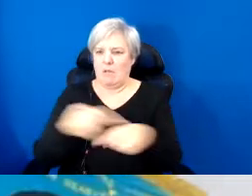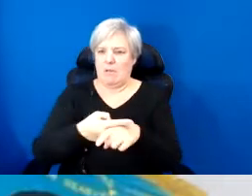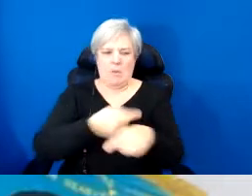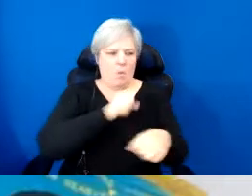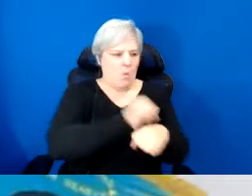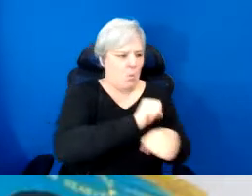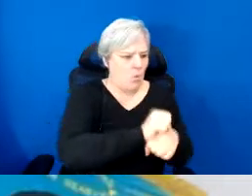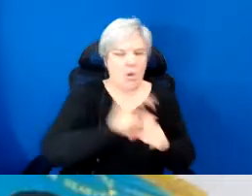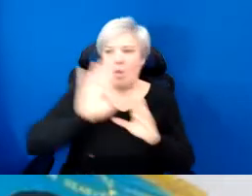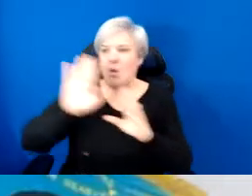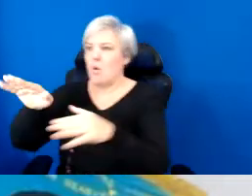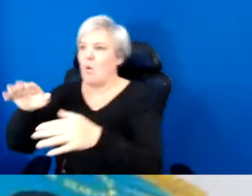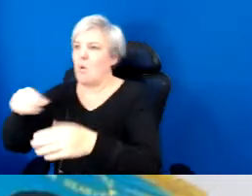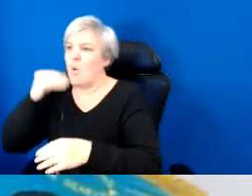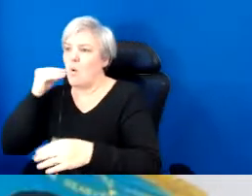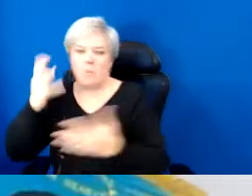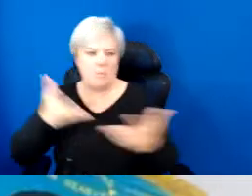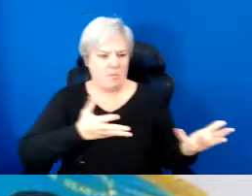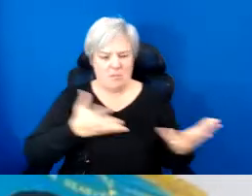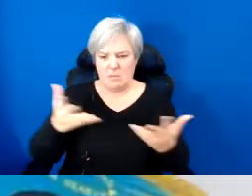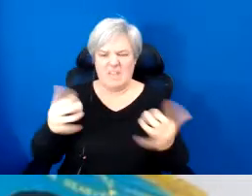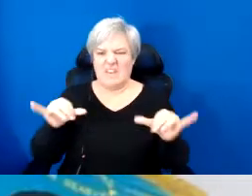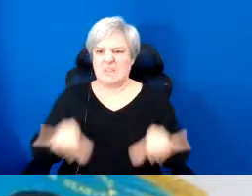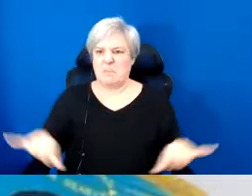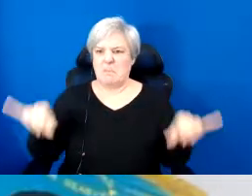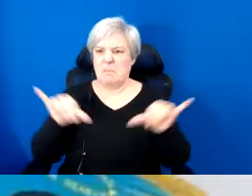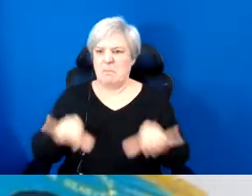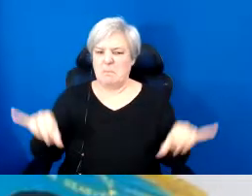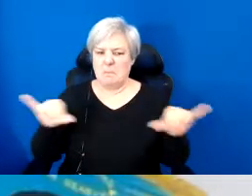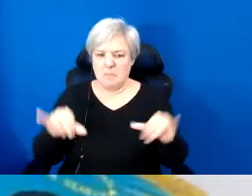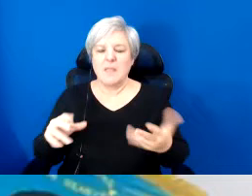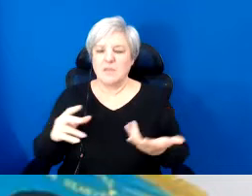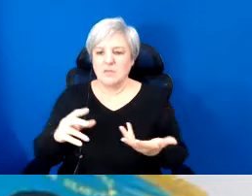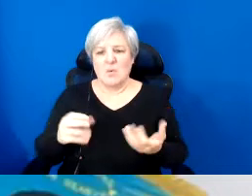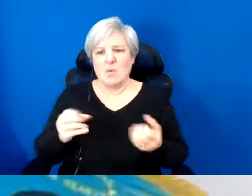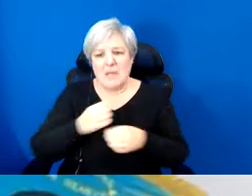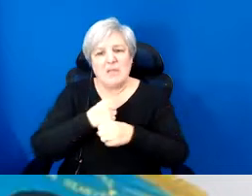We are social beings and the lockdown created social isolation.